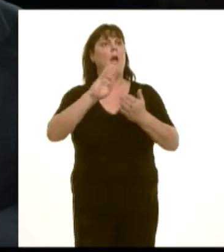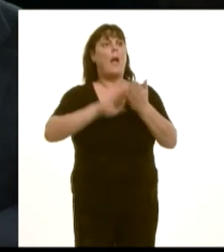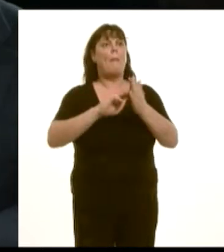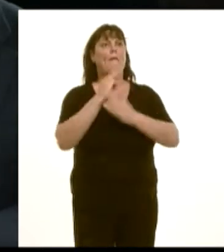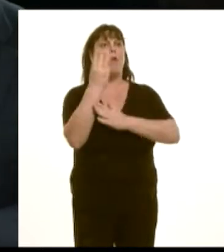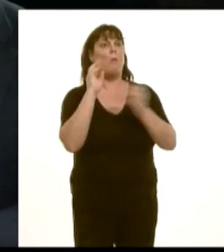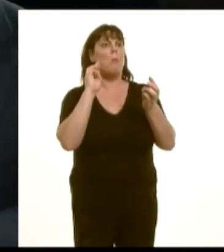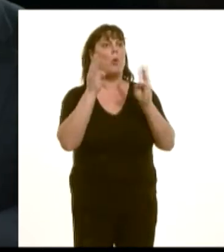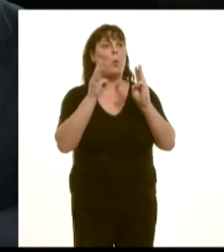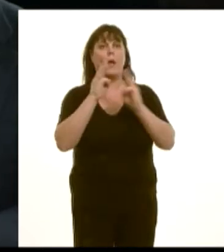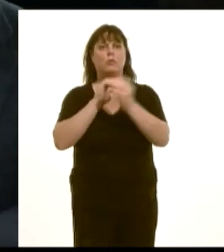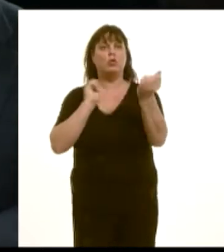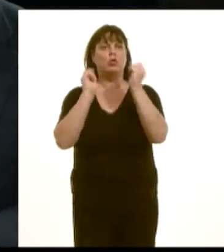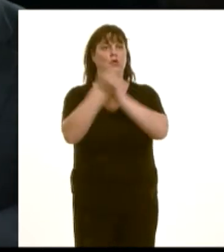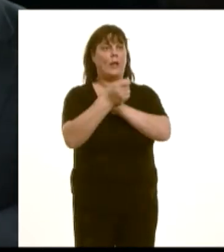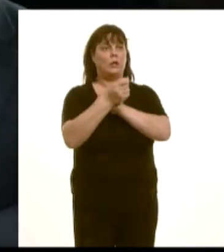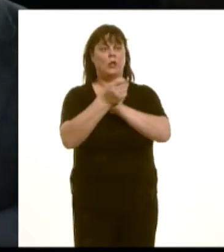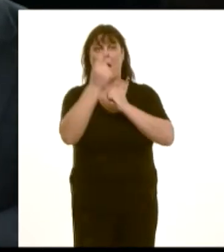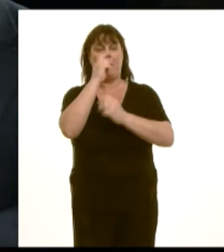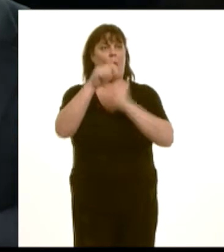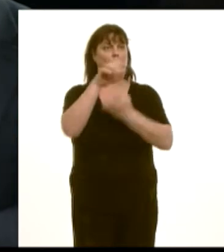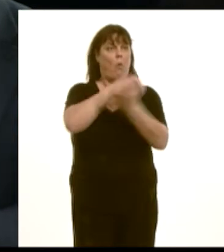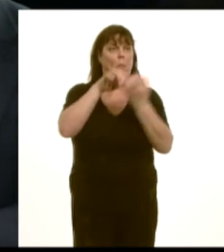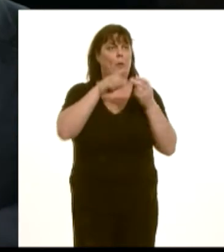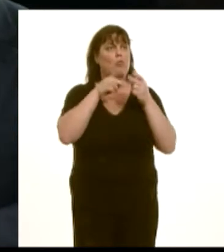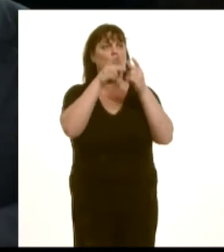junction on top of the village of Magor. Will you take advantage of the next two years,